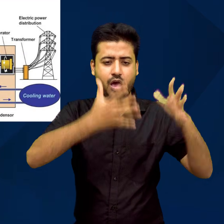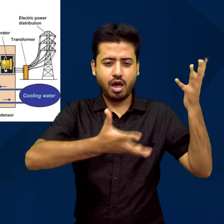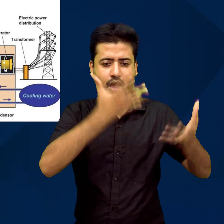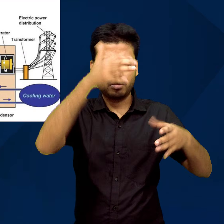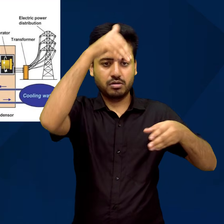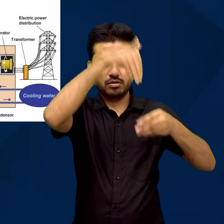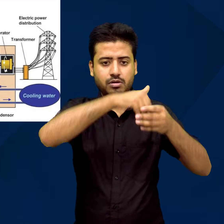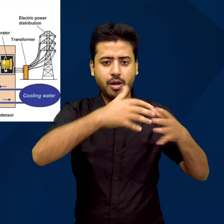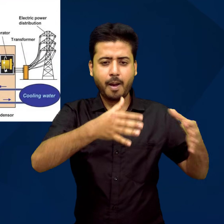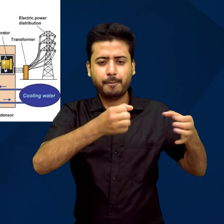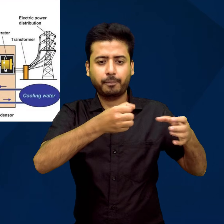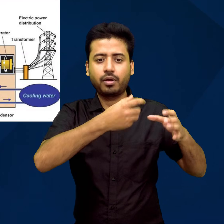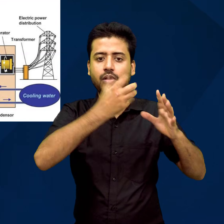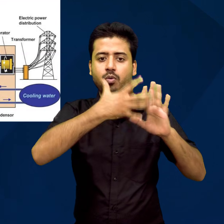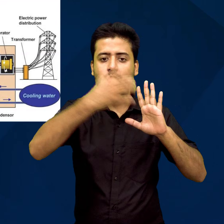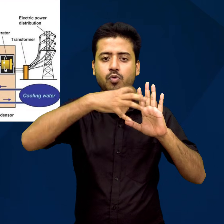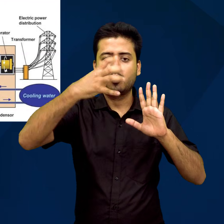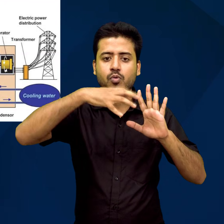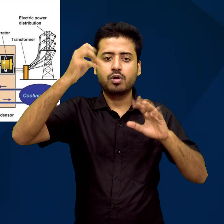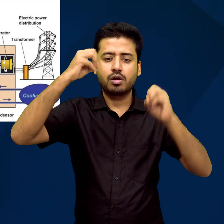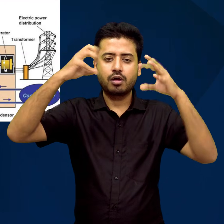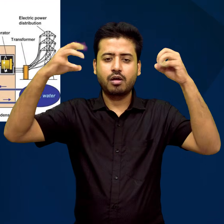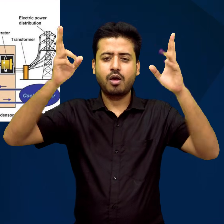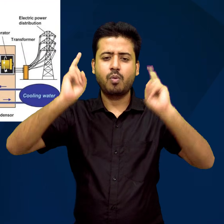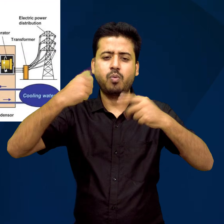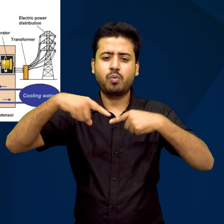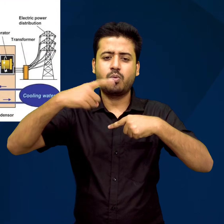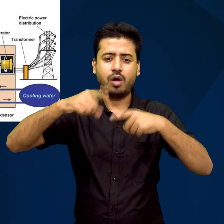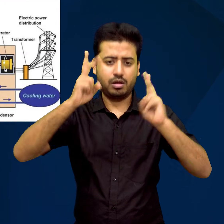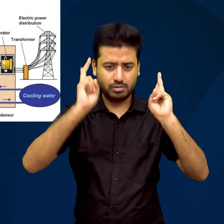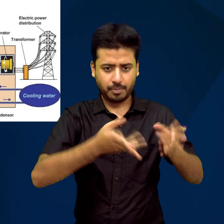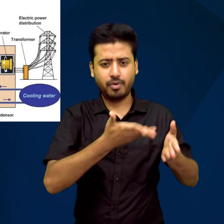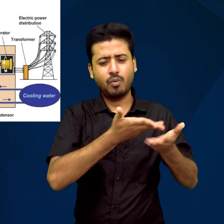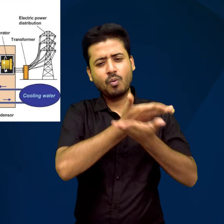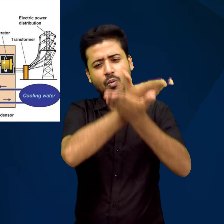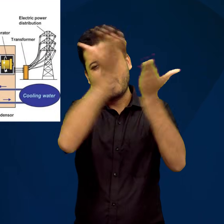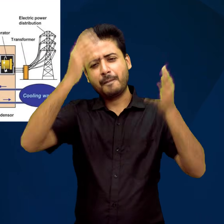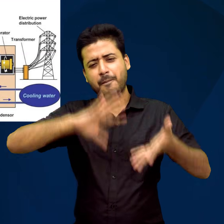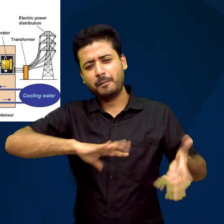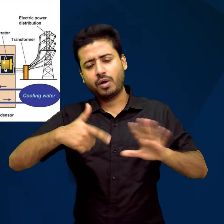itself. Its job is to collect the electrical current generated by the paste and deliver